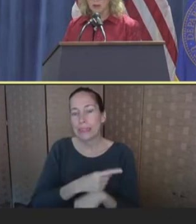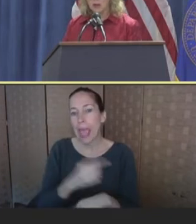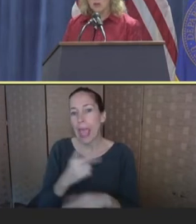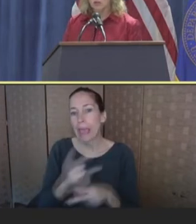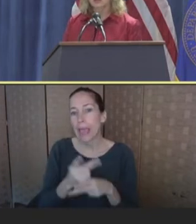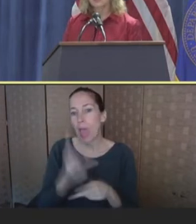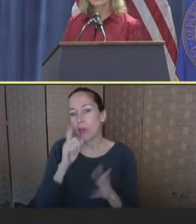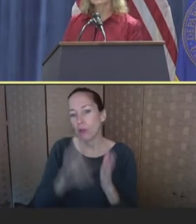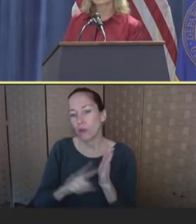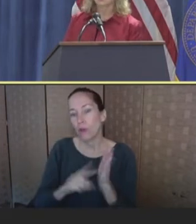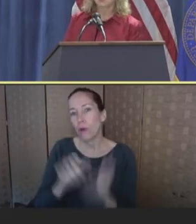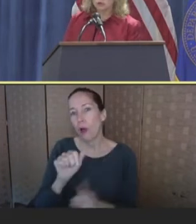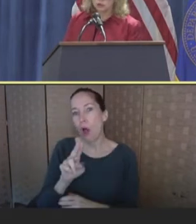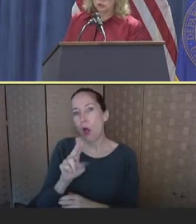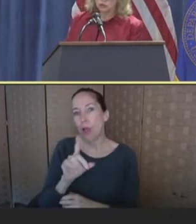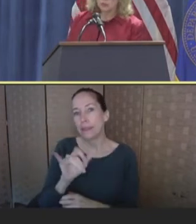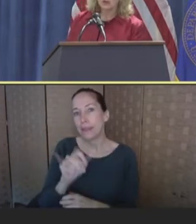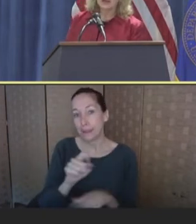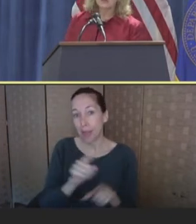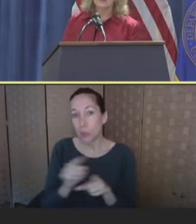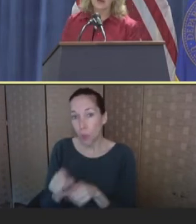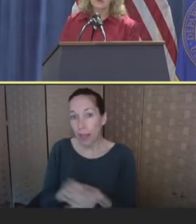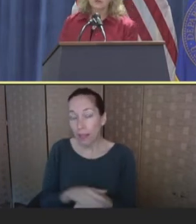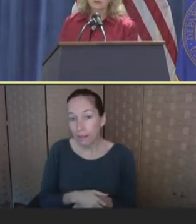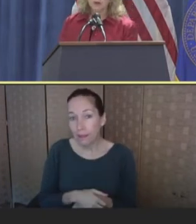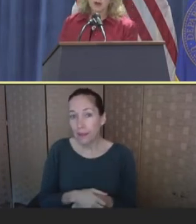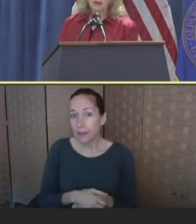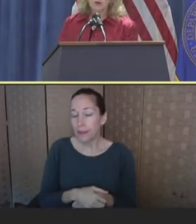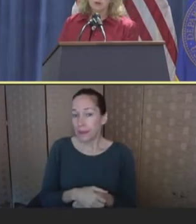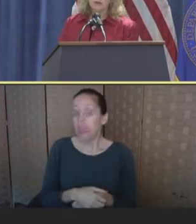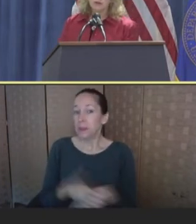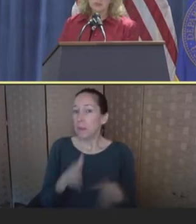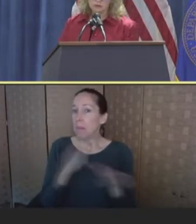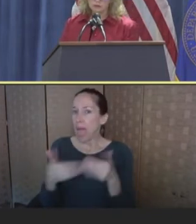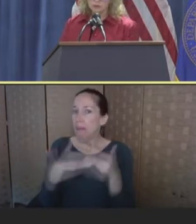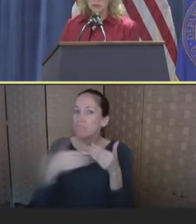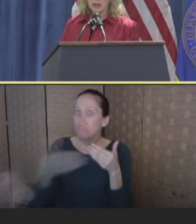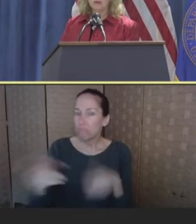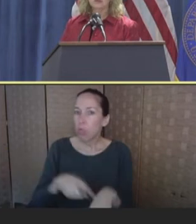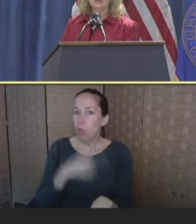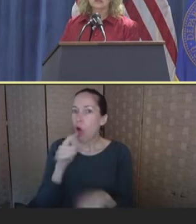So, this is a long term collaborative effort by all three levels of public health.